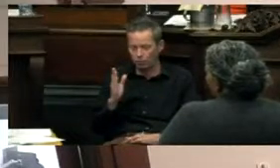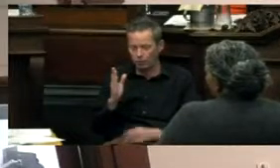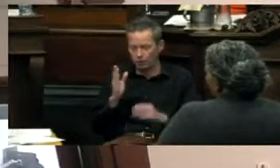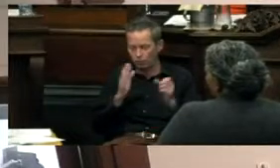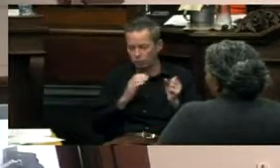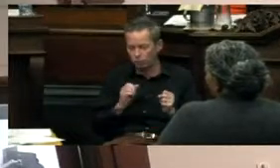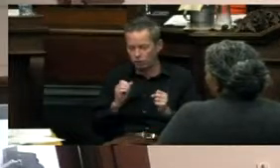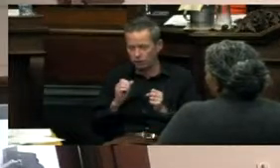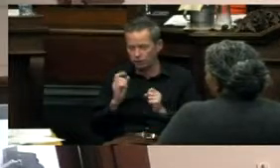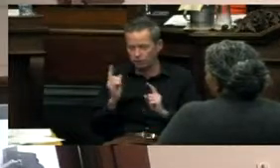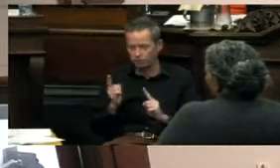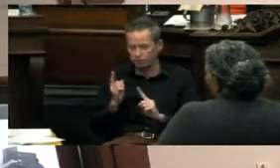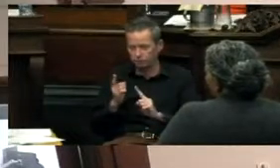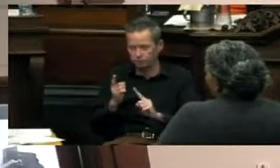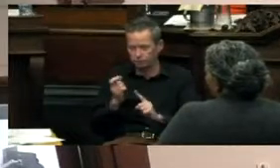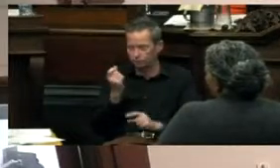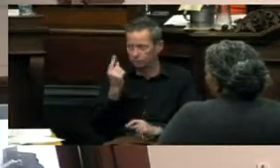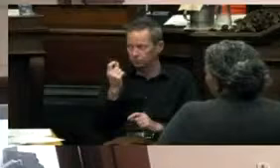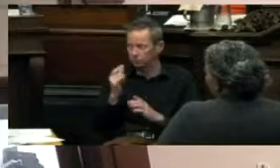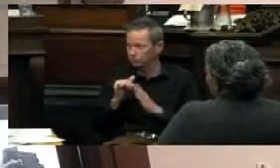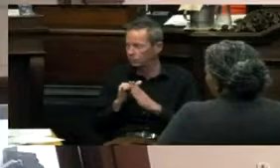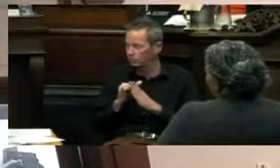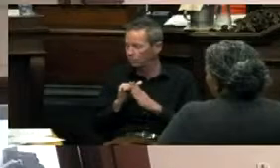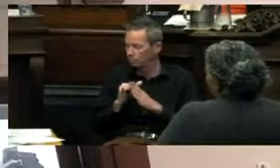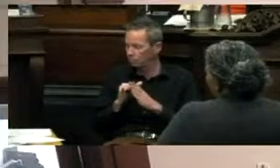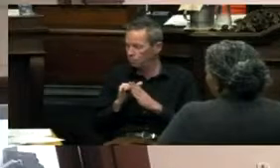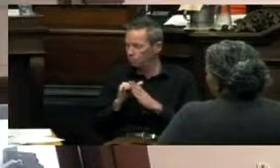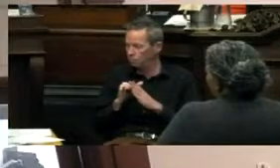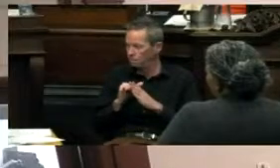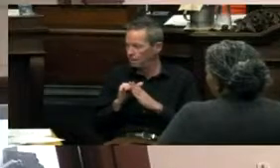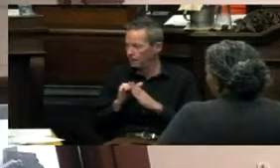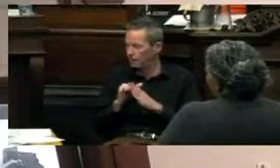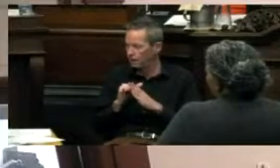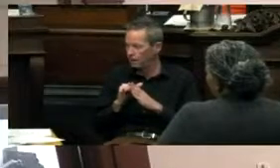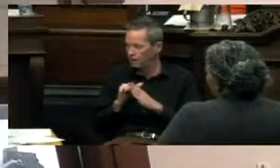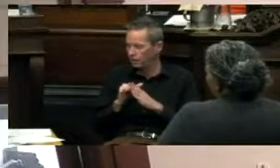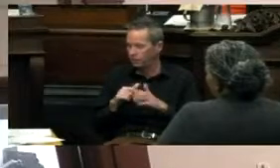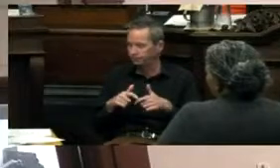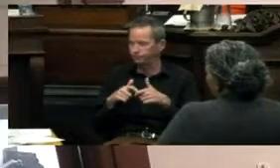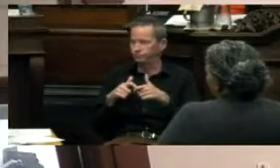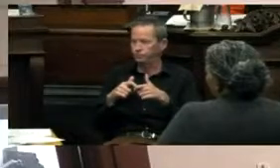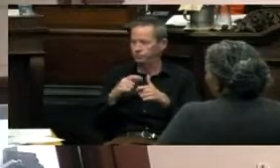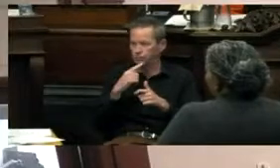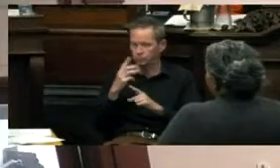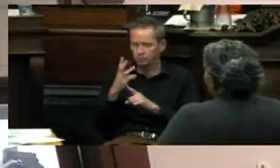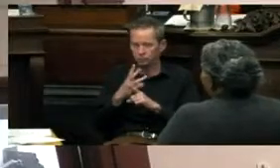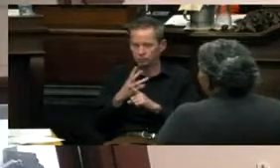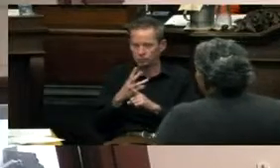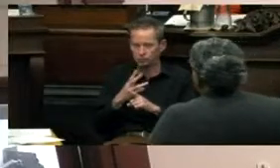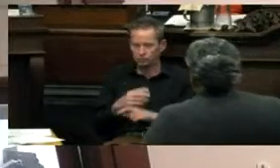planning is for what PAB will be strategically going forward,